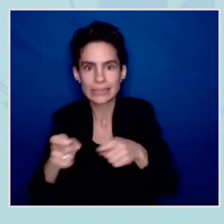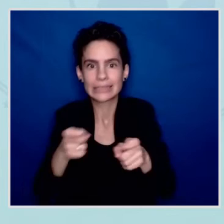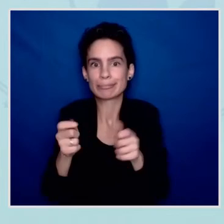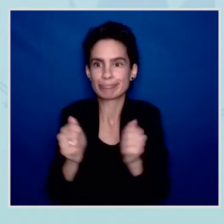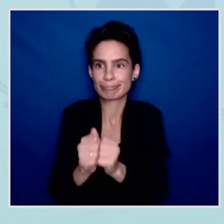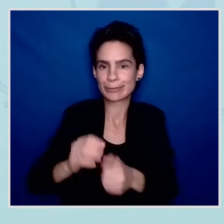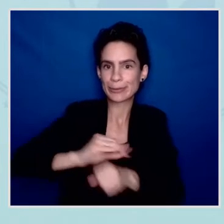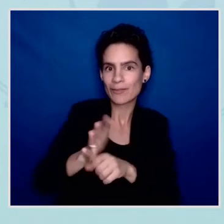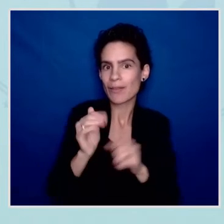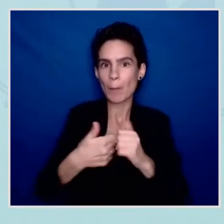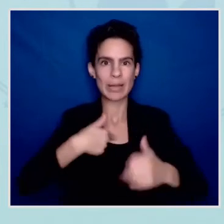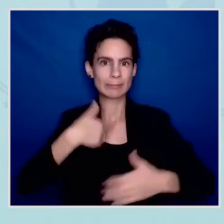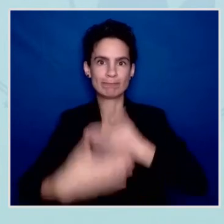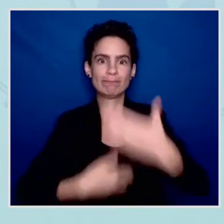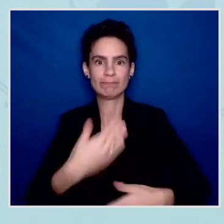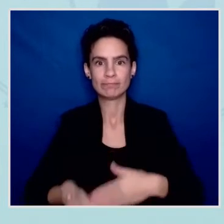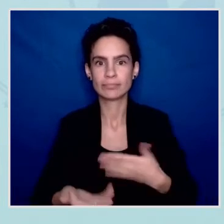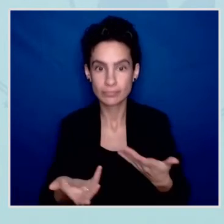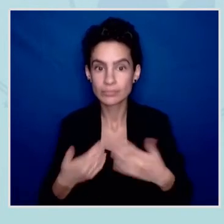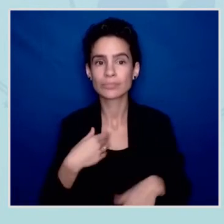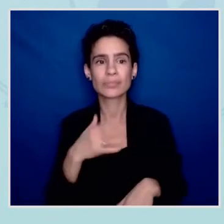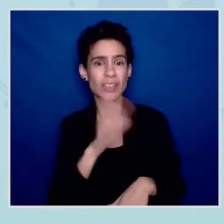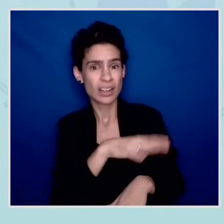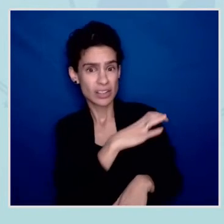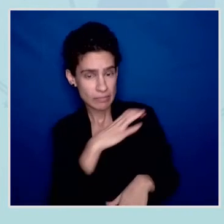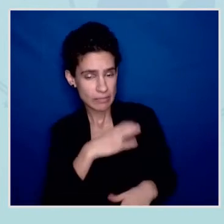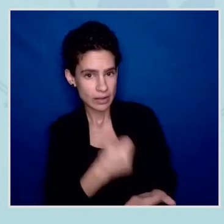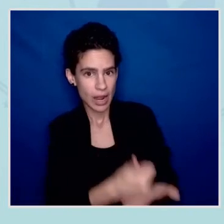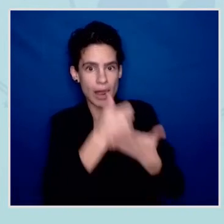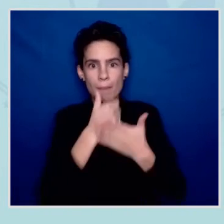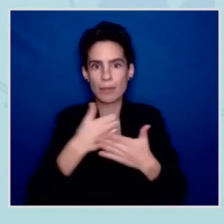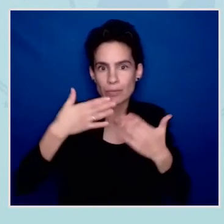REASONS AND ALL OTHER THINGS. THIRDLY, I WILL IMMEDIATELY MOVE TO THE MOST URGENT NEED OF